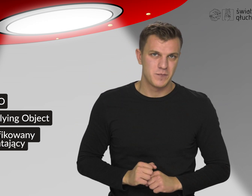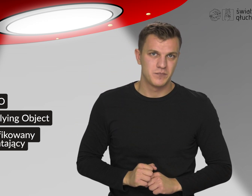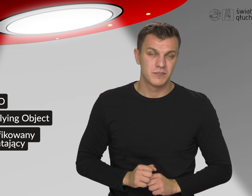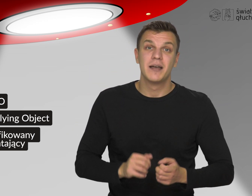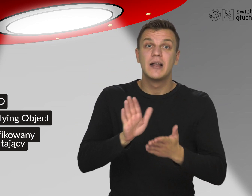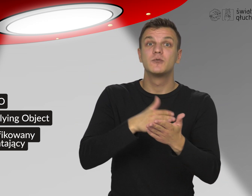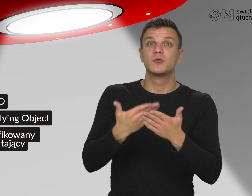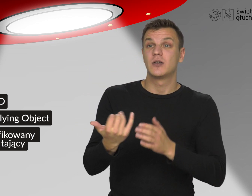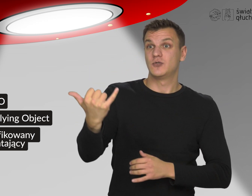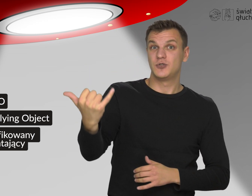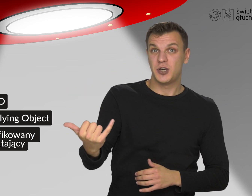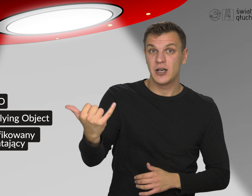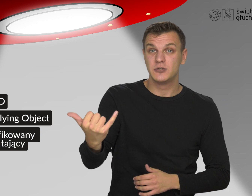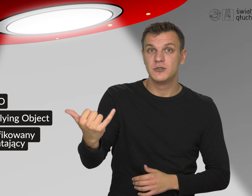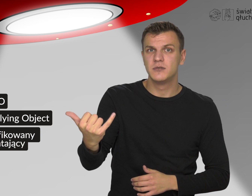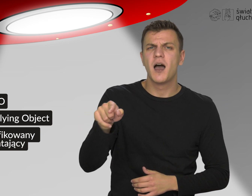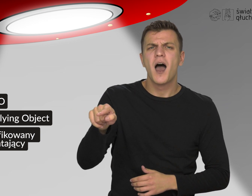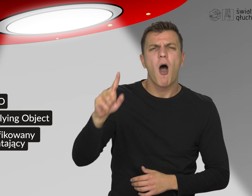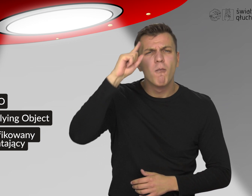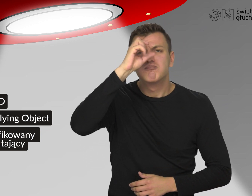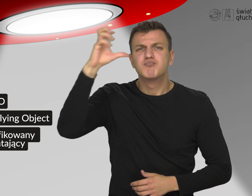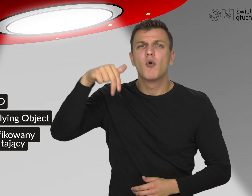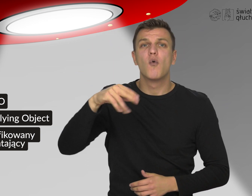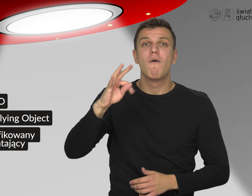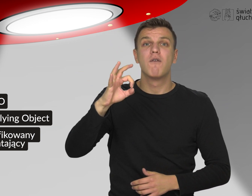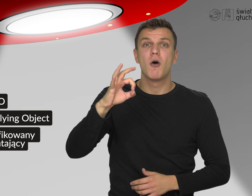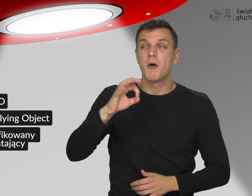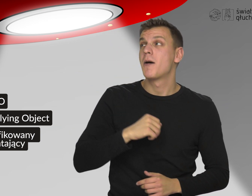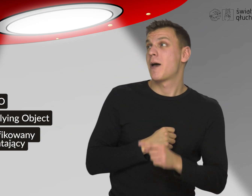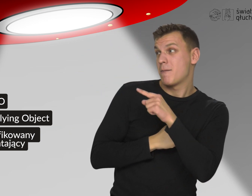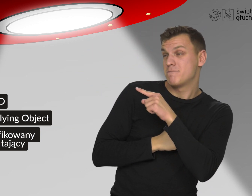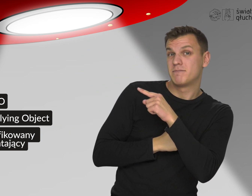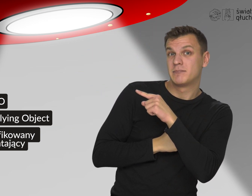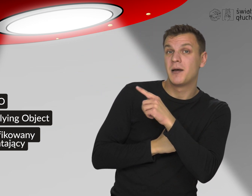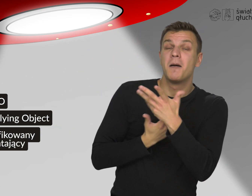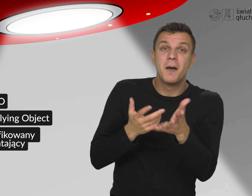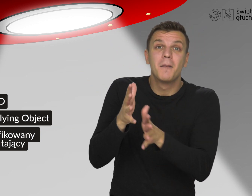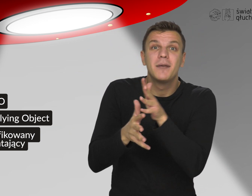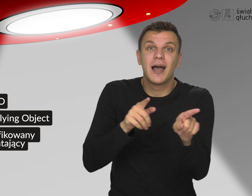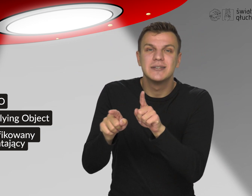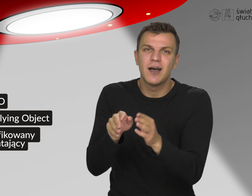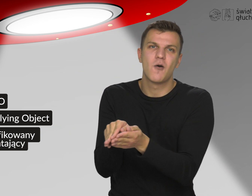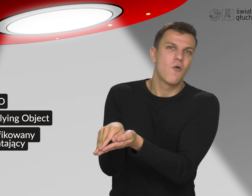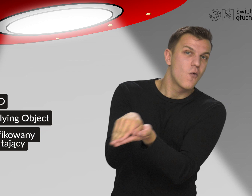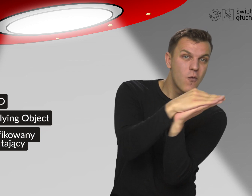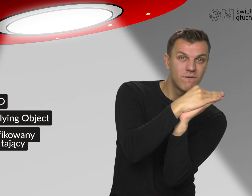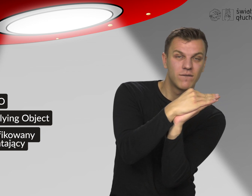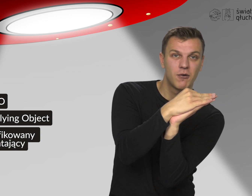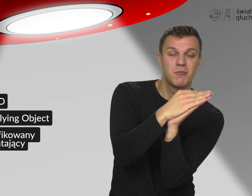For a child, UFO might be, as shown in the illustration, a cartoon spaceship, which can be signed like this